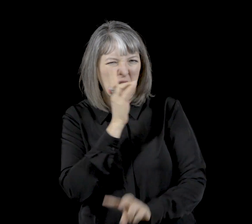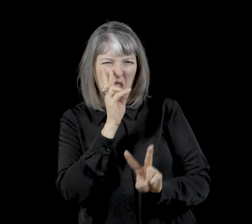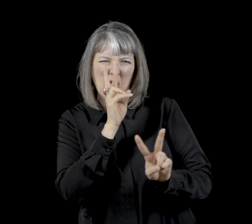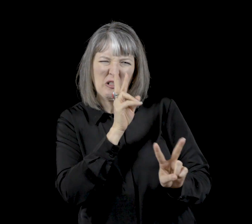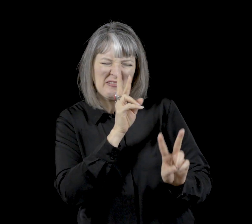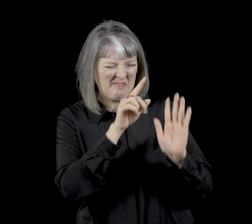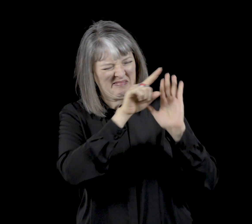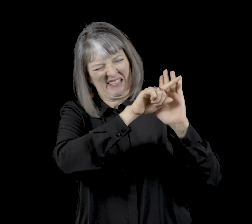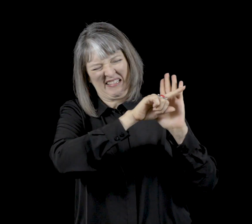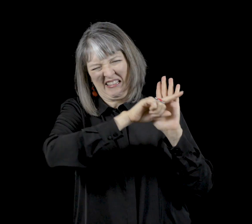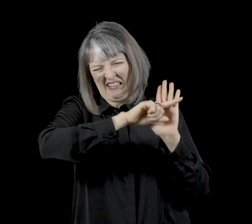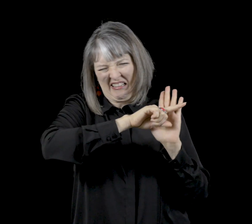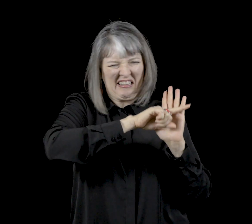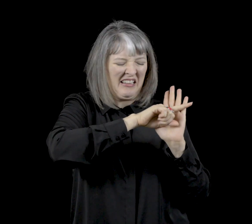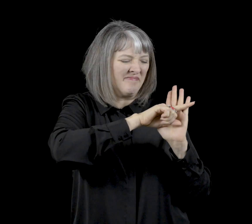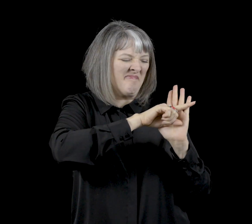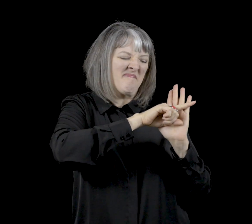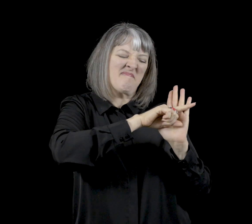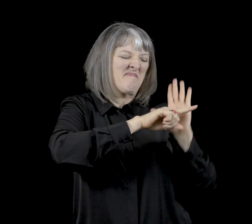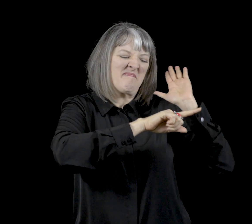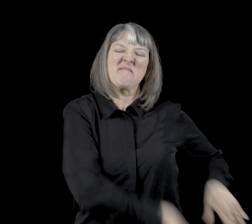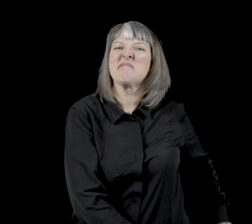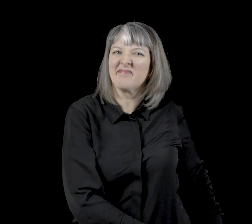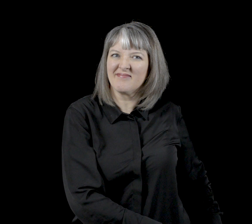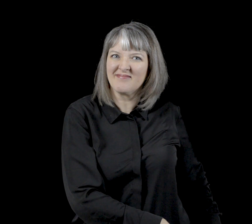I determined not to seek the negatives